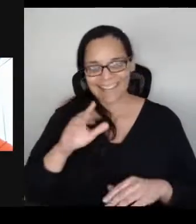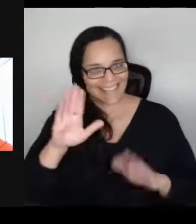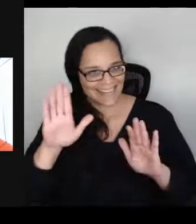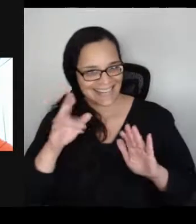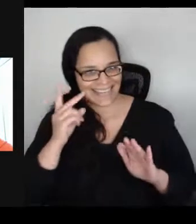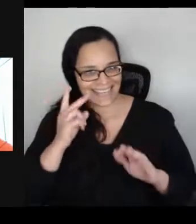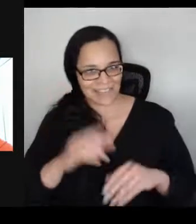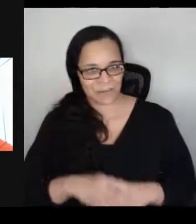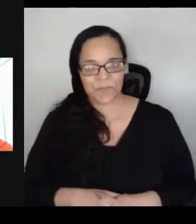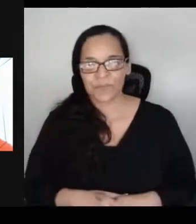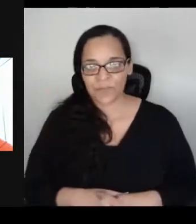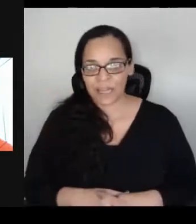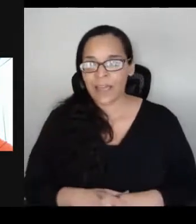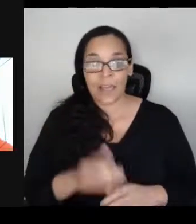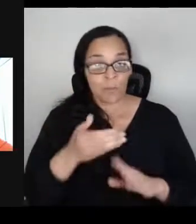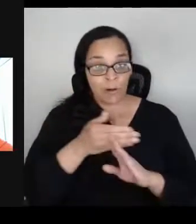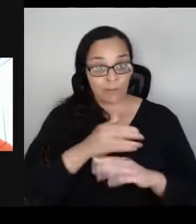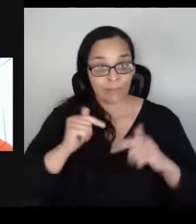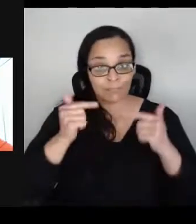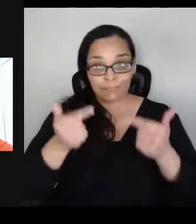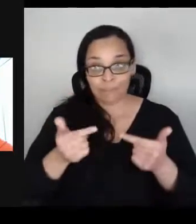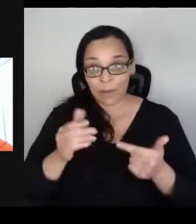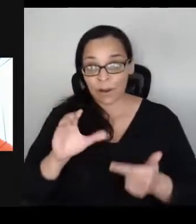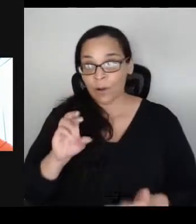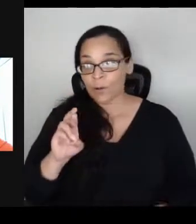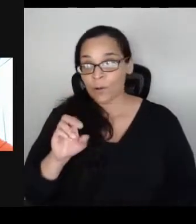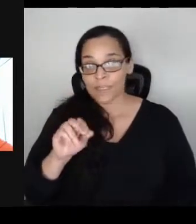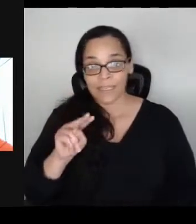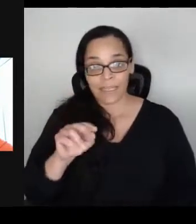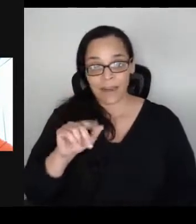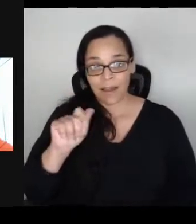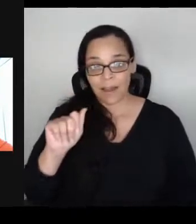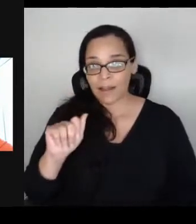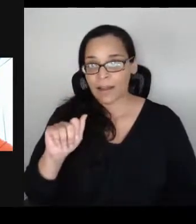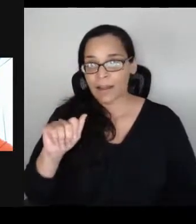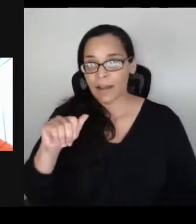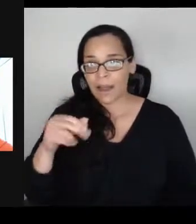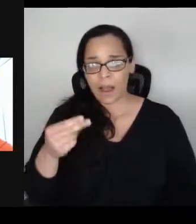I just want to ask Husniye, your camera's on?